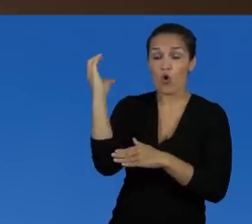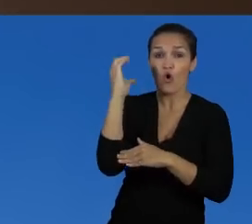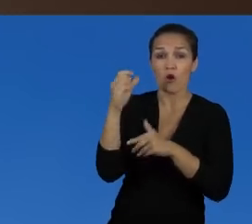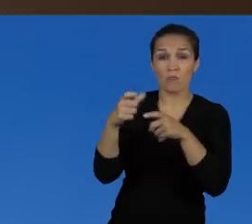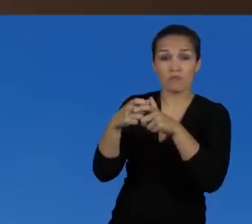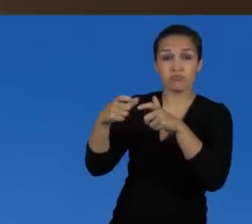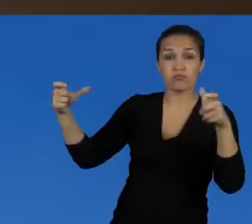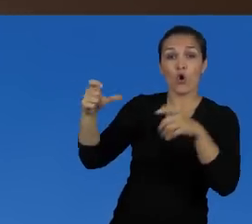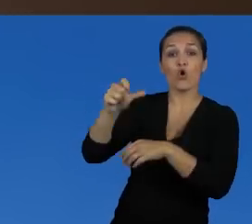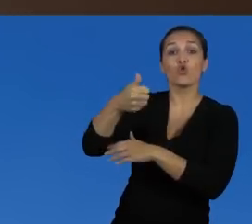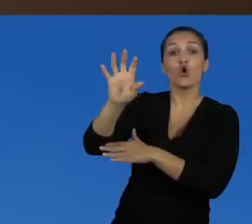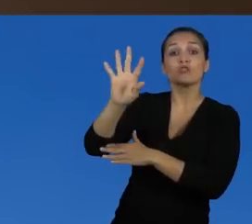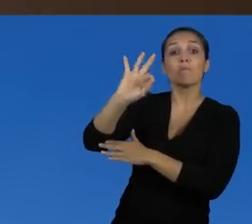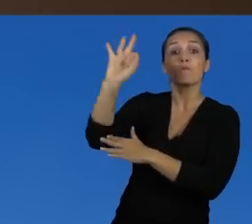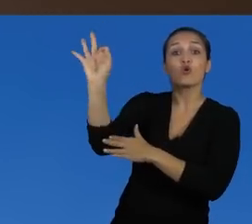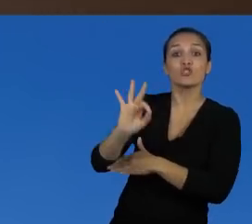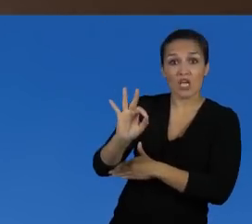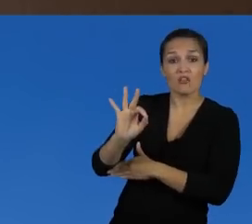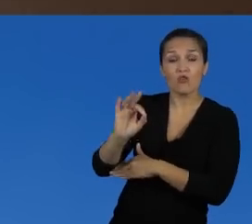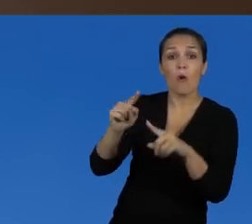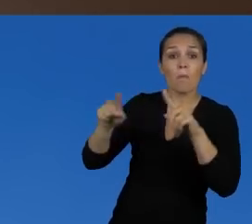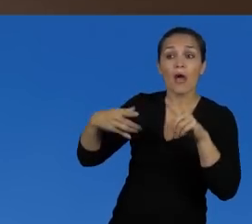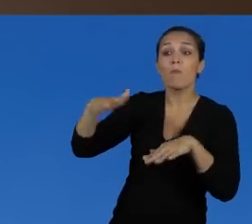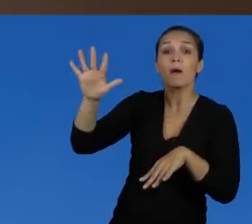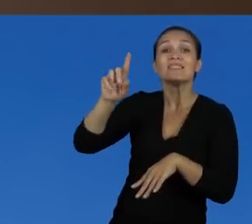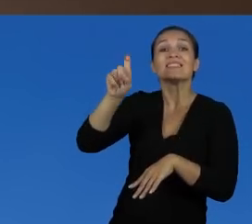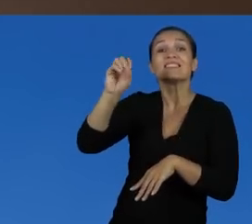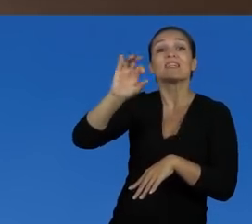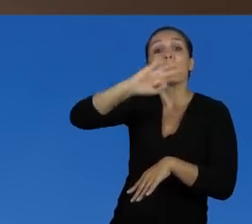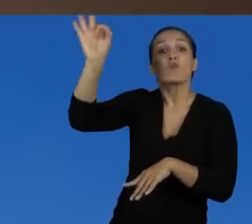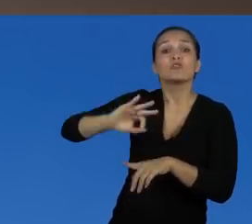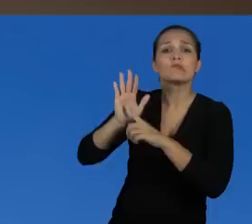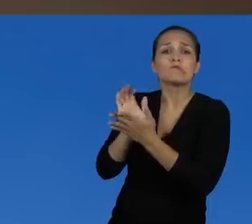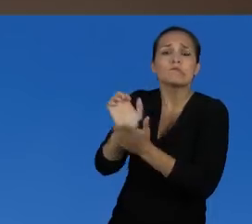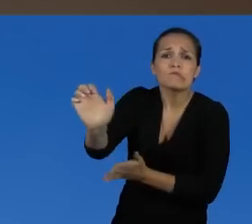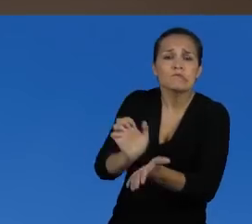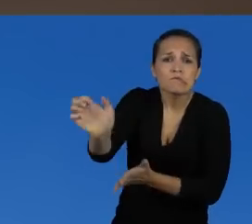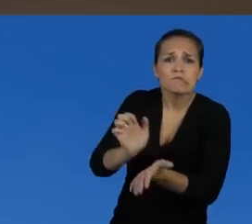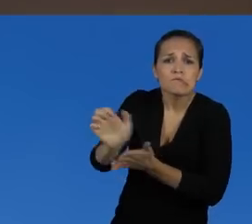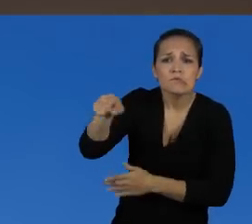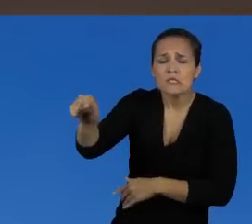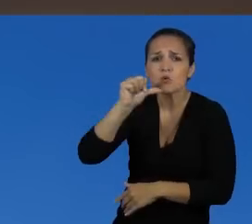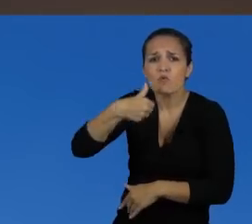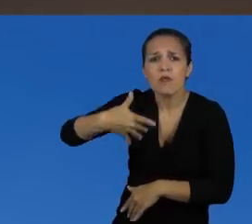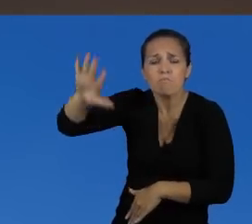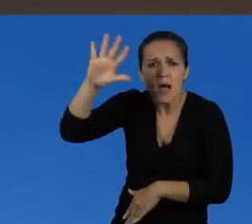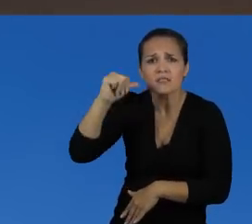represents 12% of the total population they represent 60% of the people who have been forcibly displaced by the armed conflict,